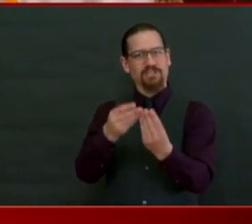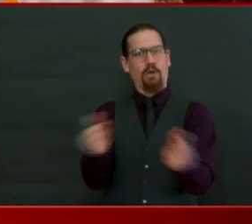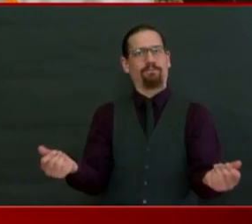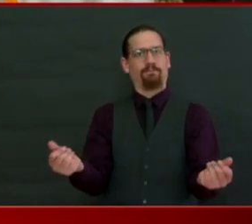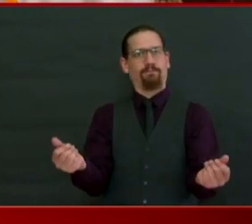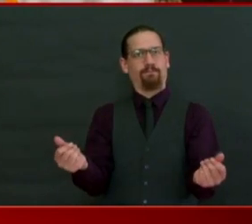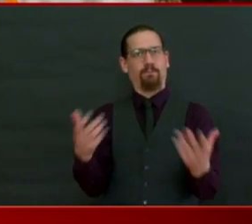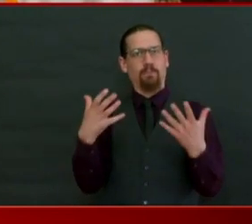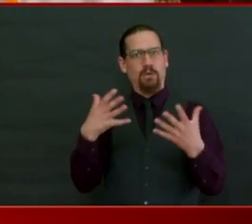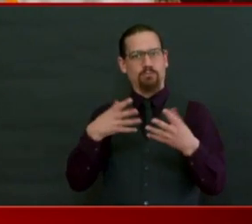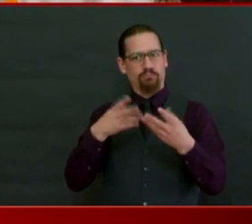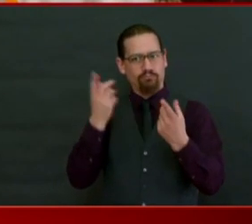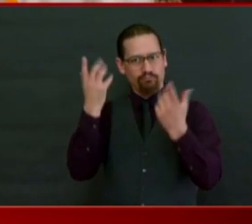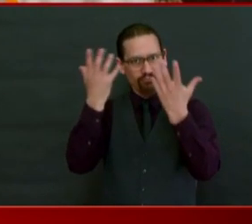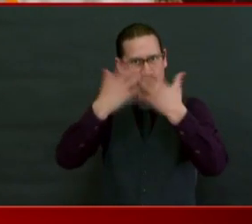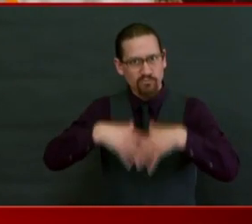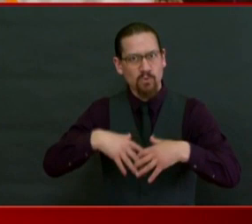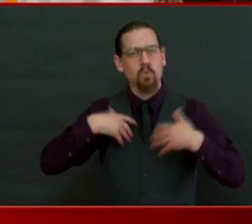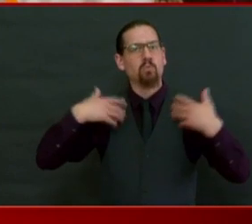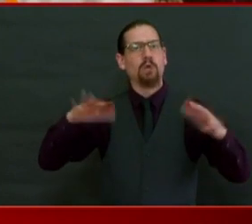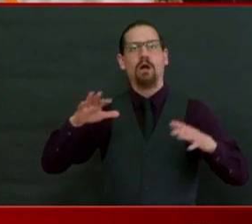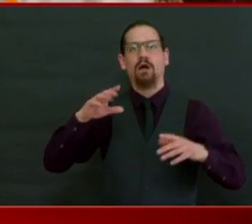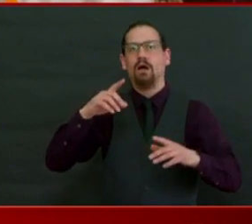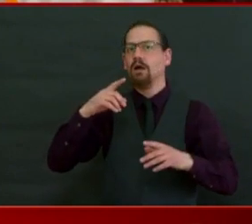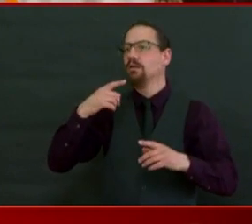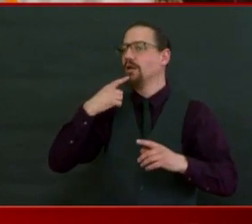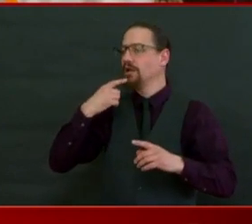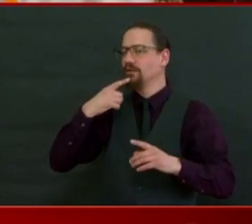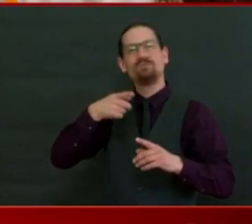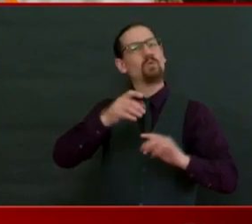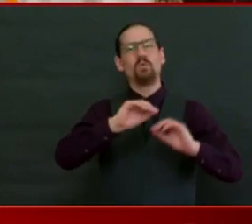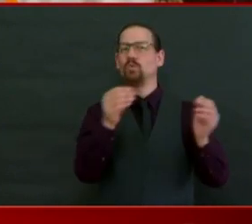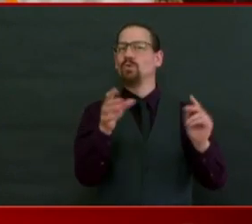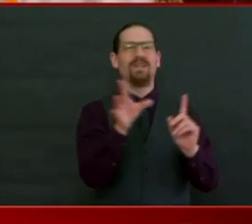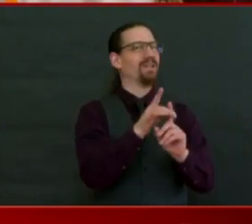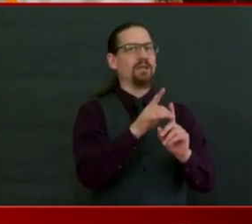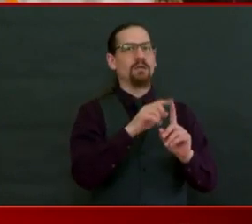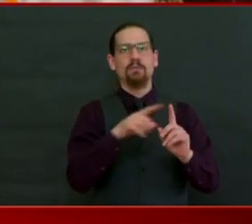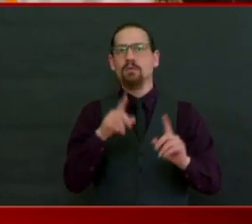WE ARE DOING OUR BEST TO HELP ADDRESS. WE WANT PEOPLE